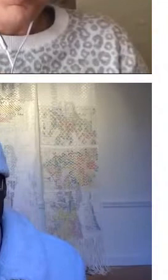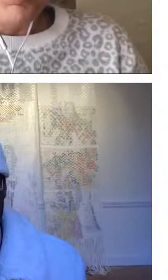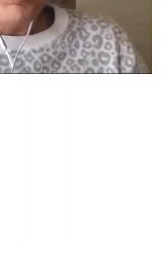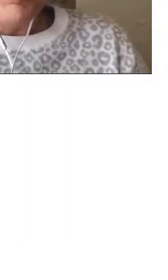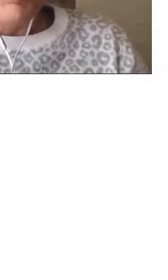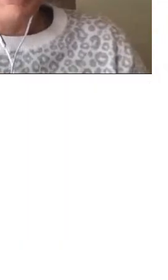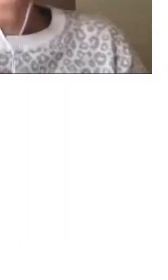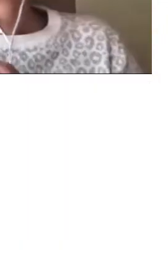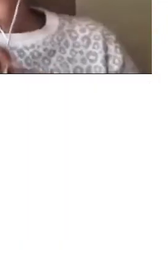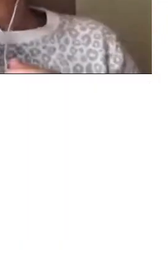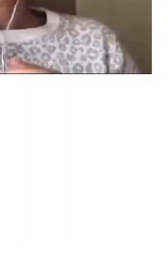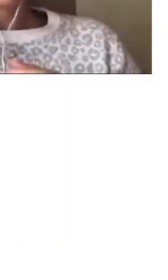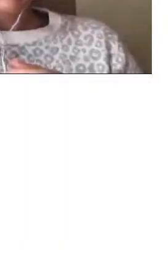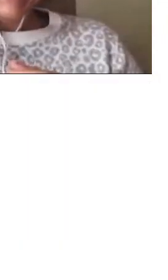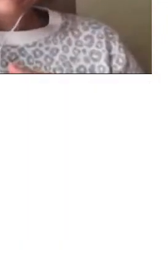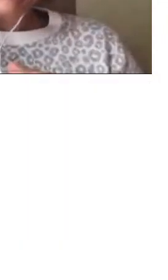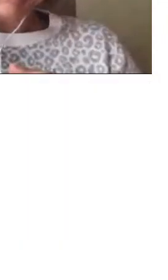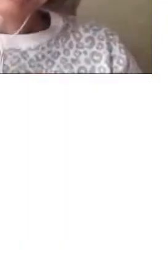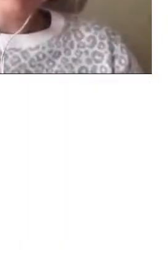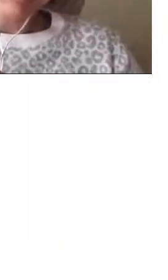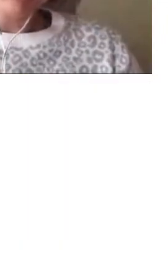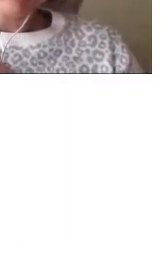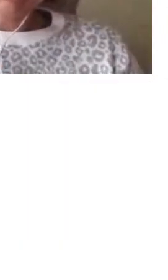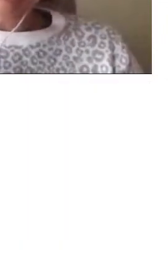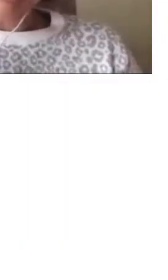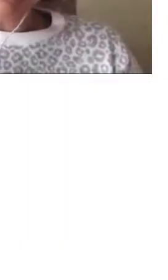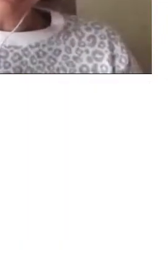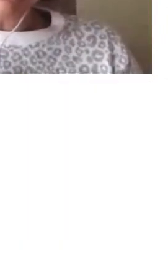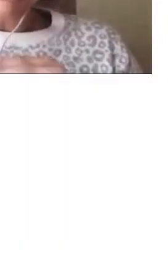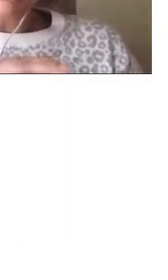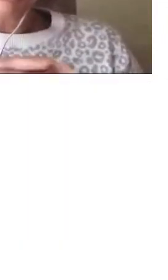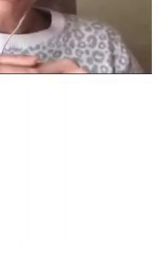this week unscathed. Thank you so much for joining us, and have a great rest of the day.